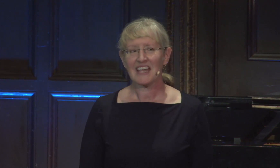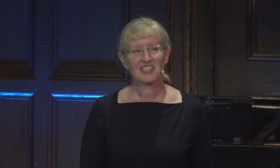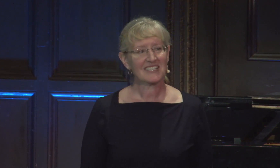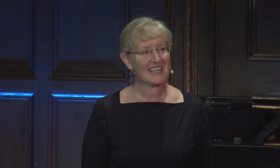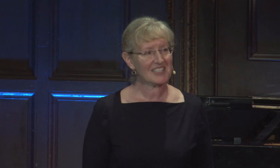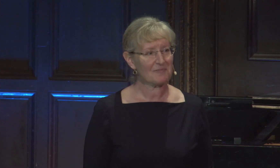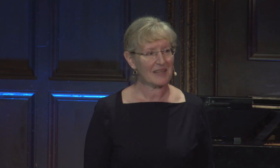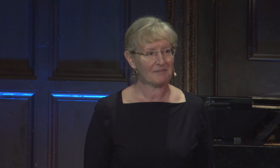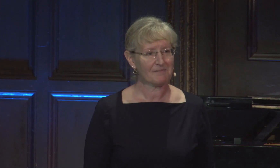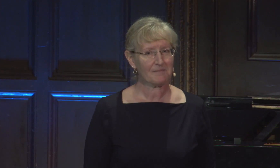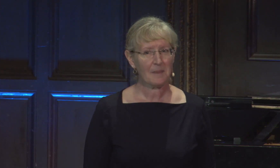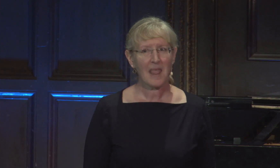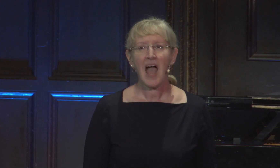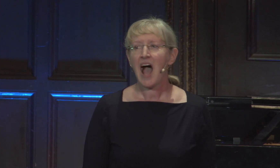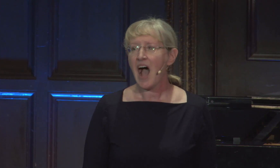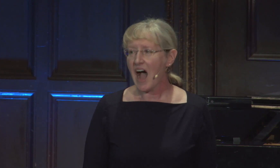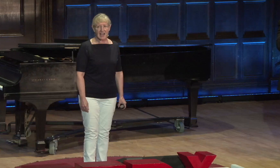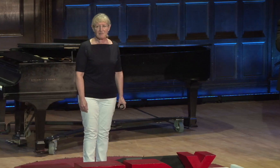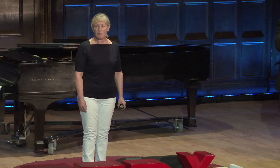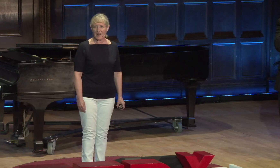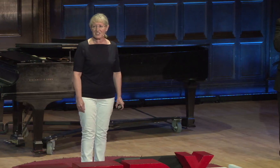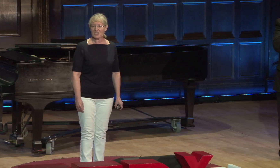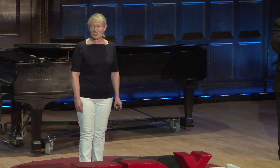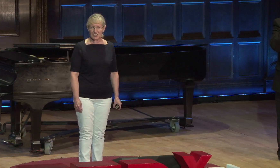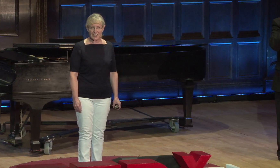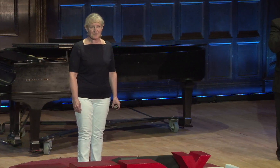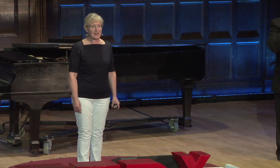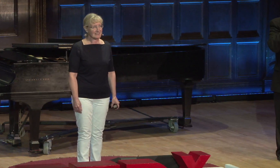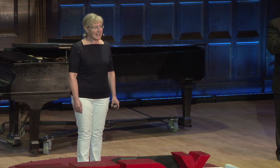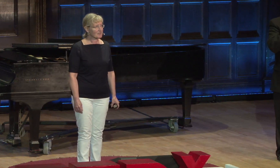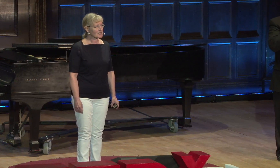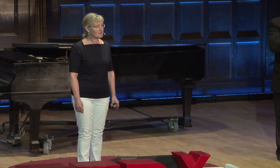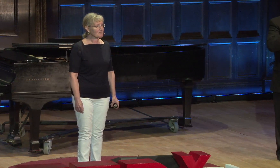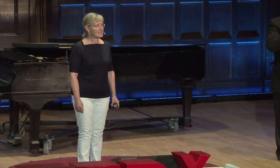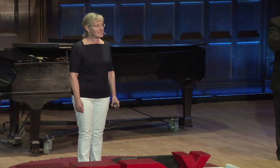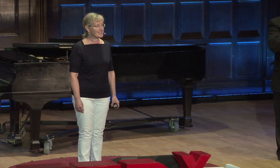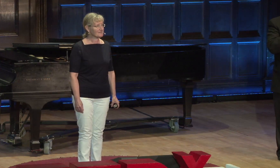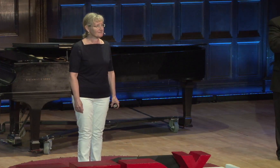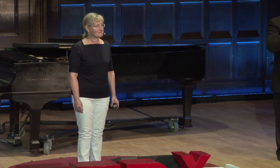and she said to me, "I want to share my language with my son.